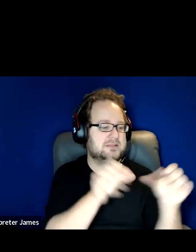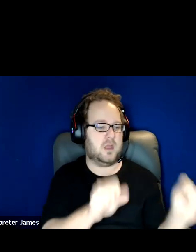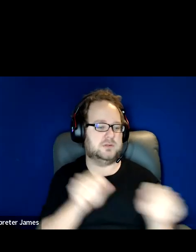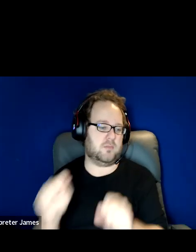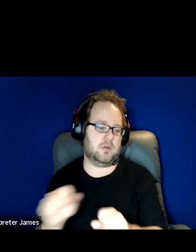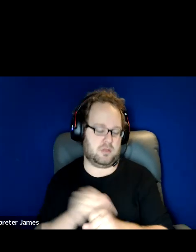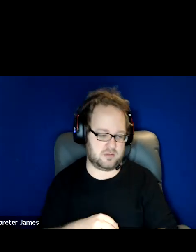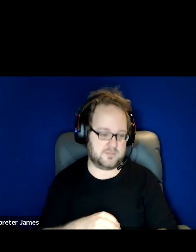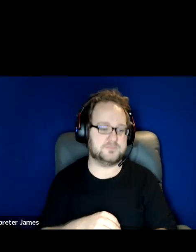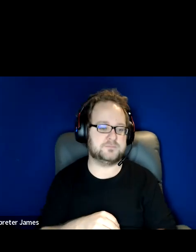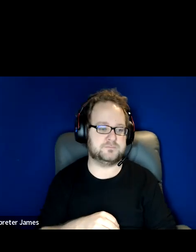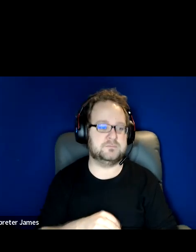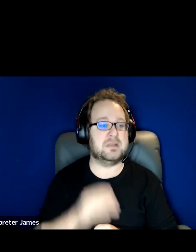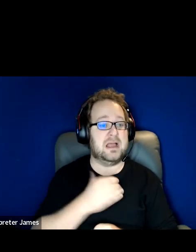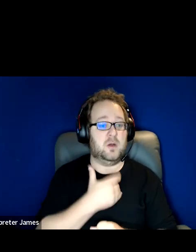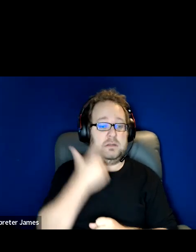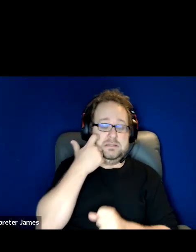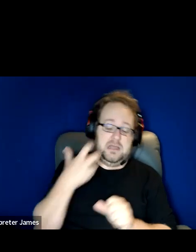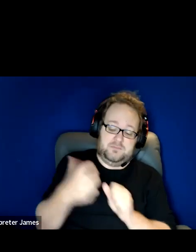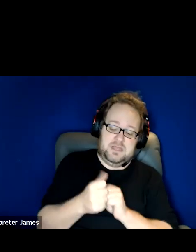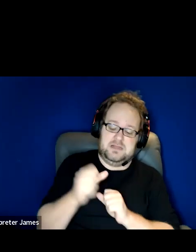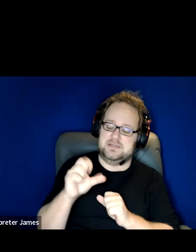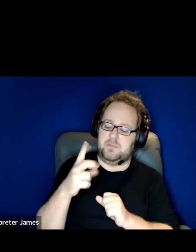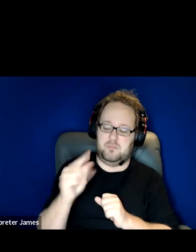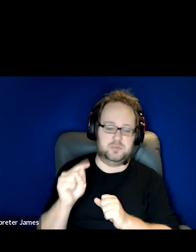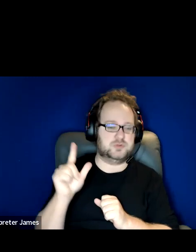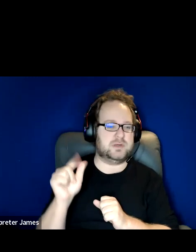were updated in September, 2023. We have an updated